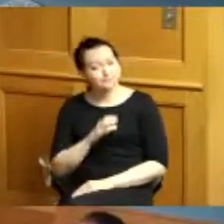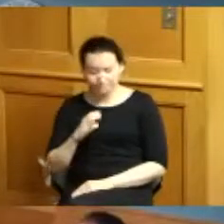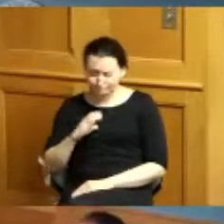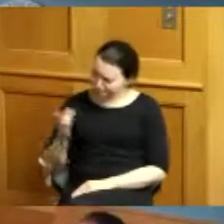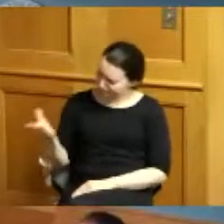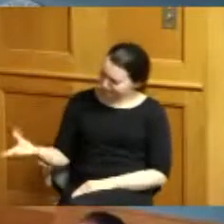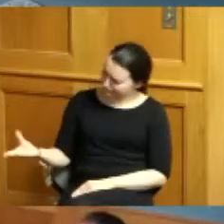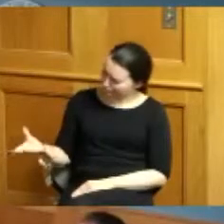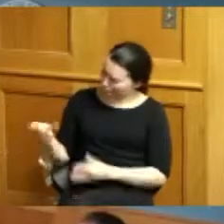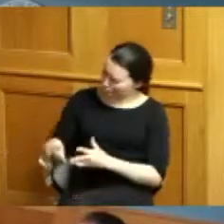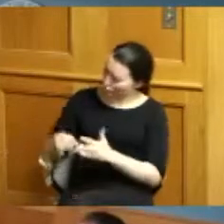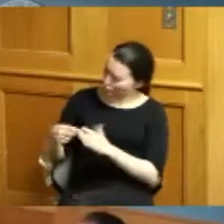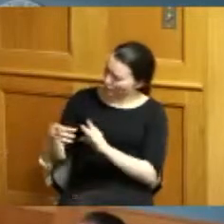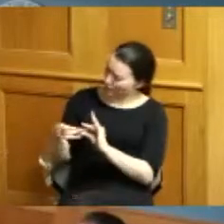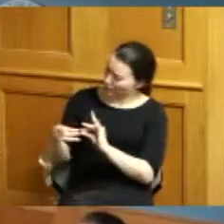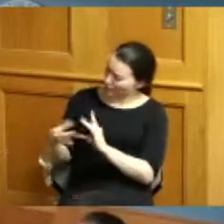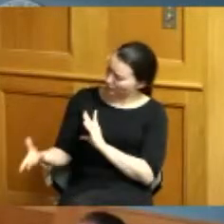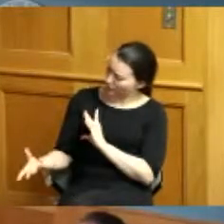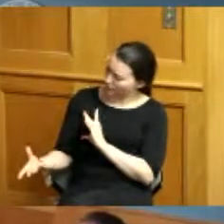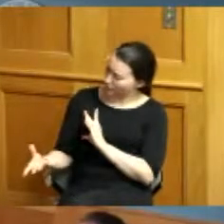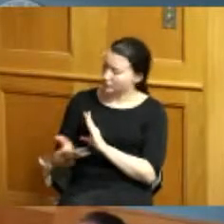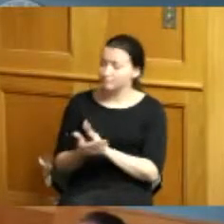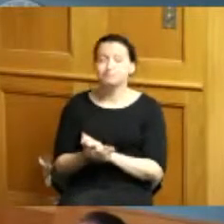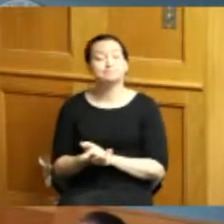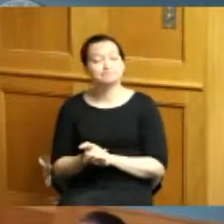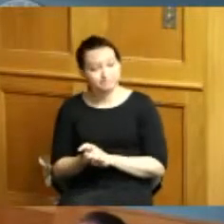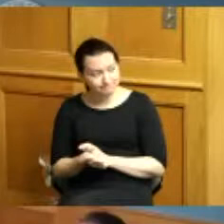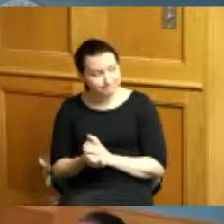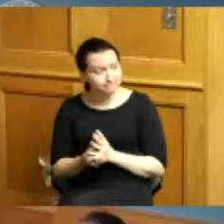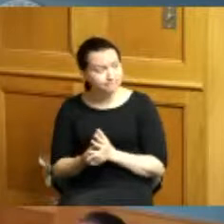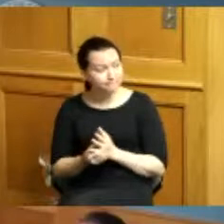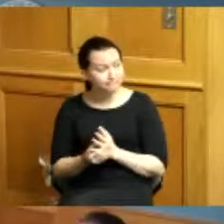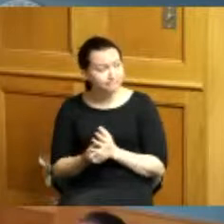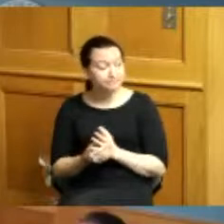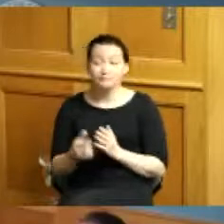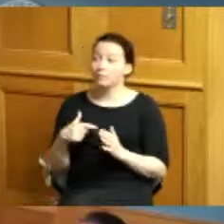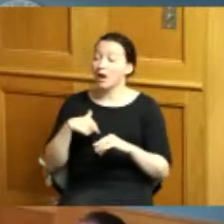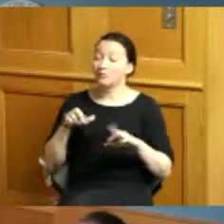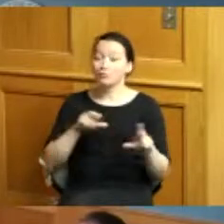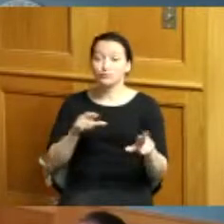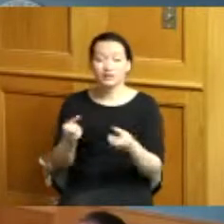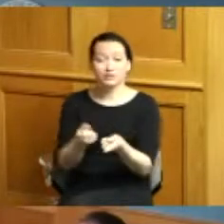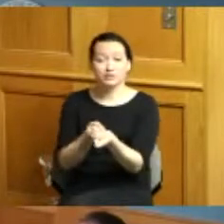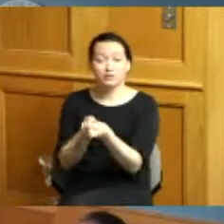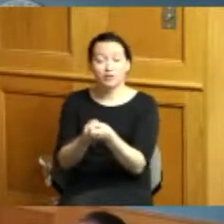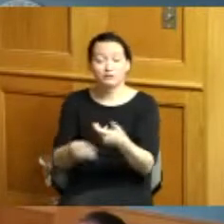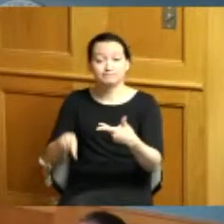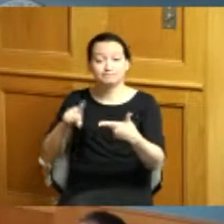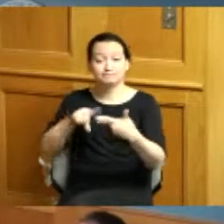would you like to comment on this one I am ready to support both by leave two and three